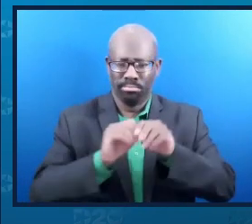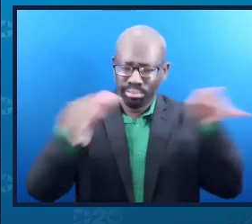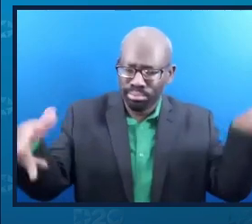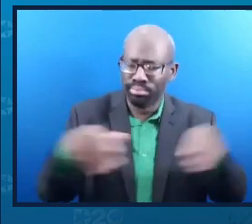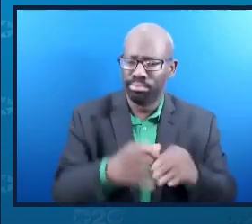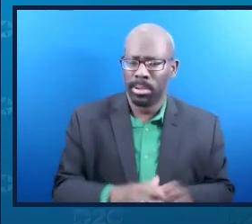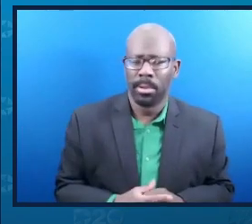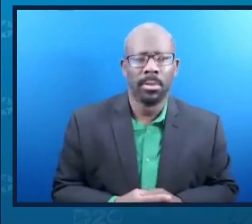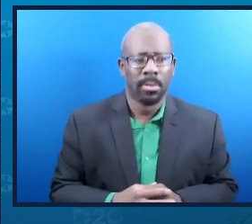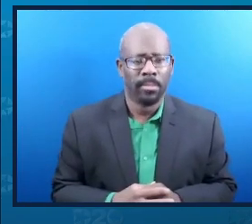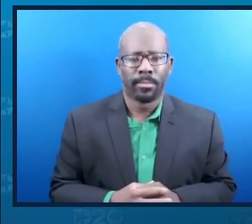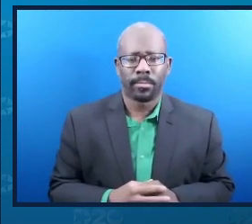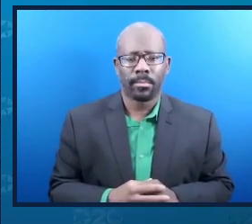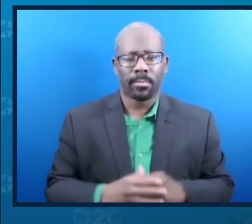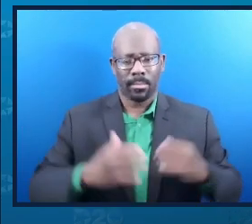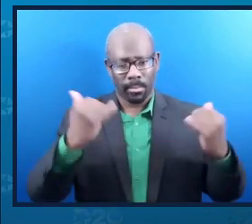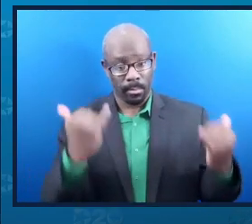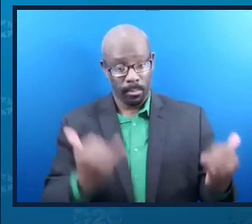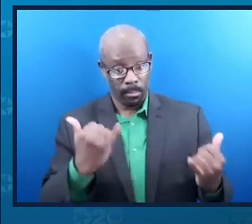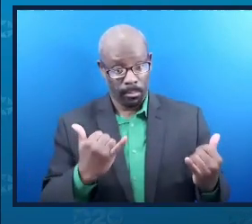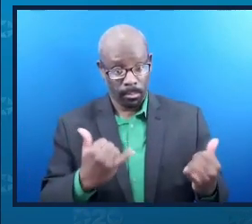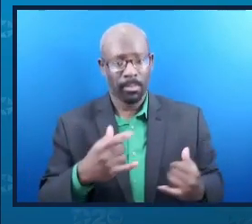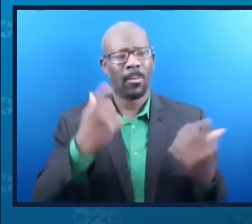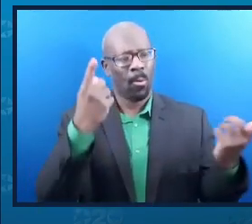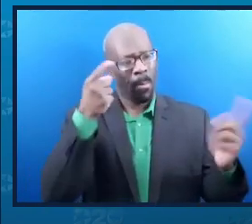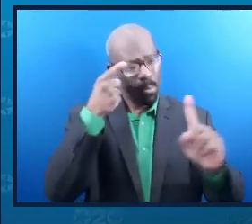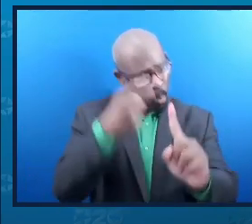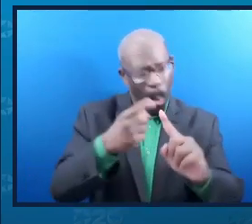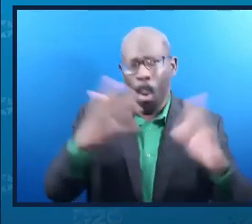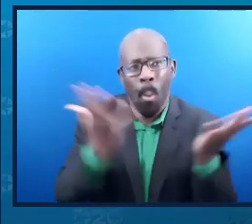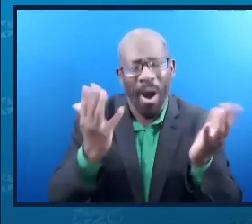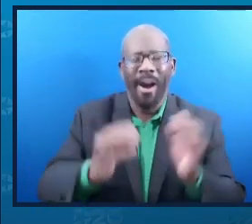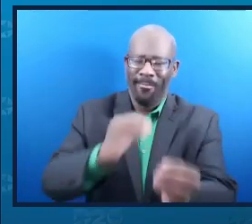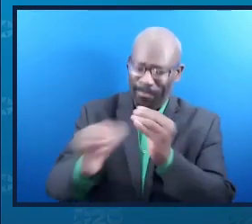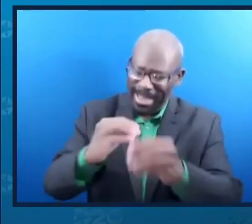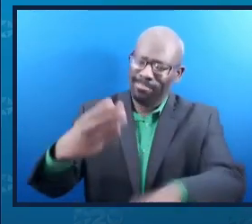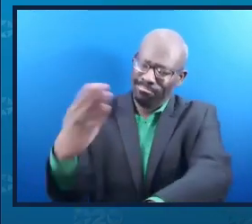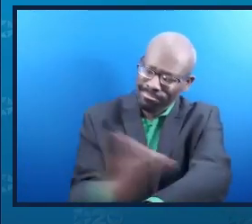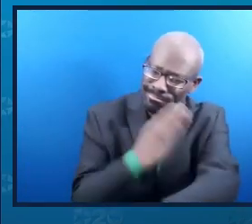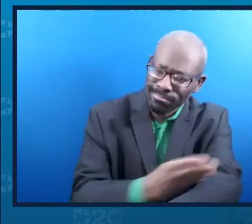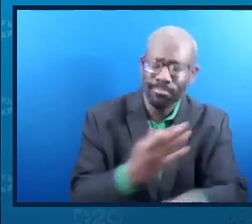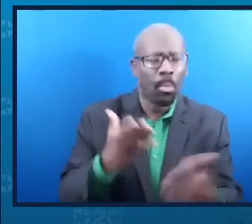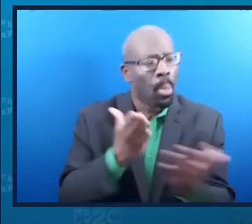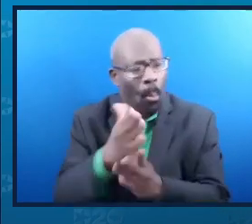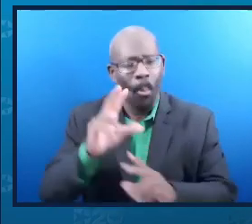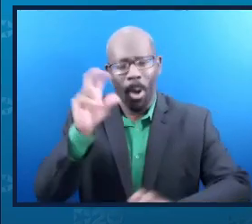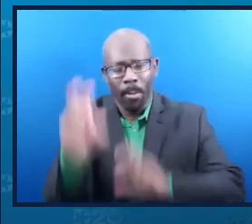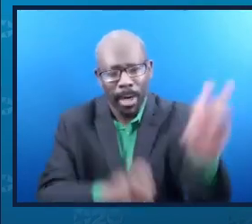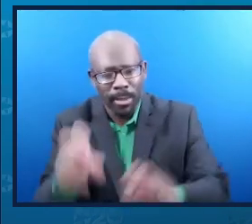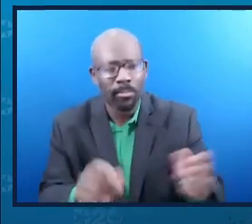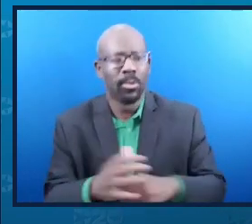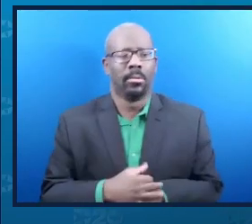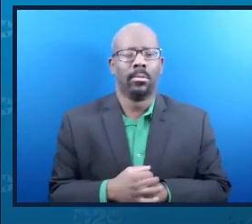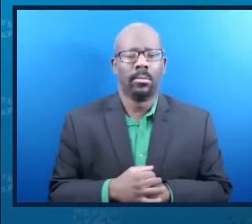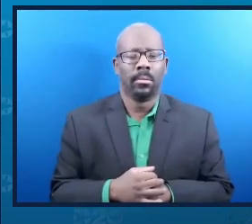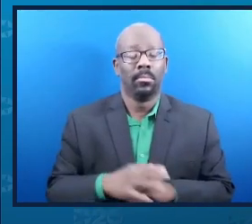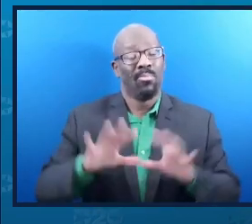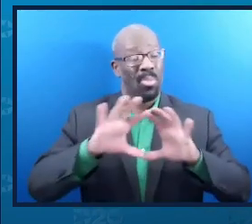ADDRESSING CLIMATE CHANGE GIVES THE OPPORTUNITY TO CORRECT THE WRONGS AND INVEST IN OUR